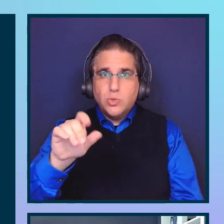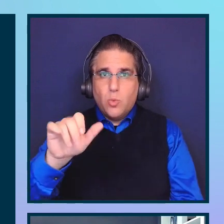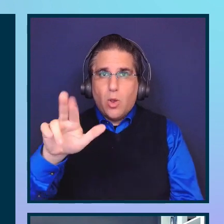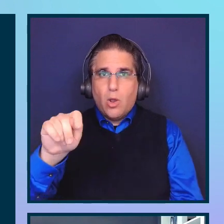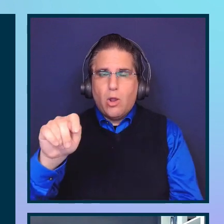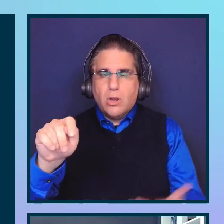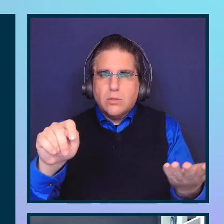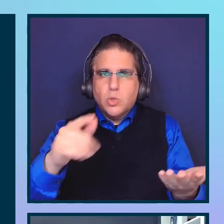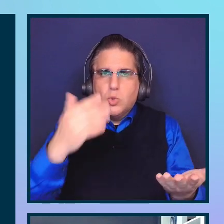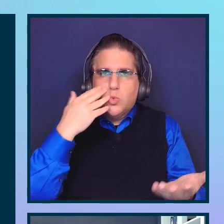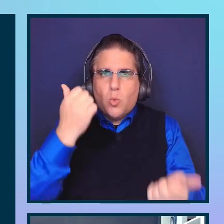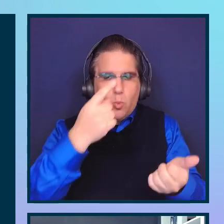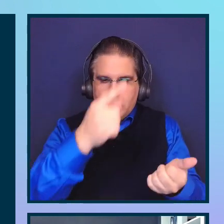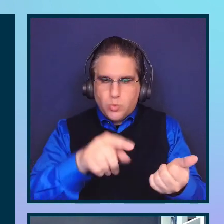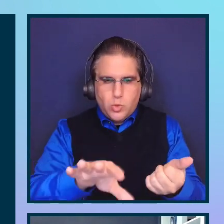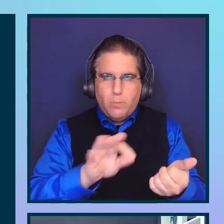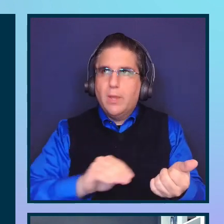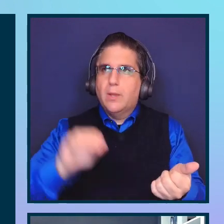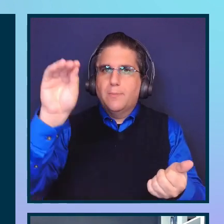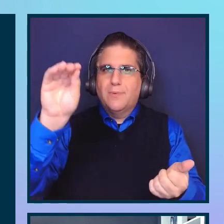And that is what we call a hidden fix.